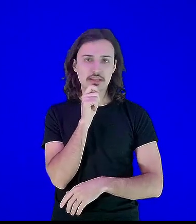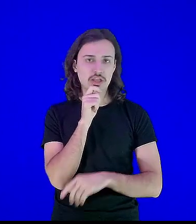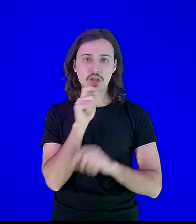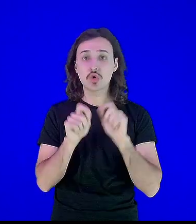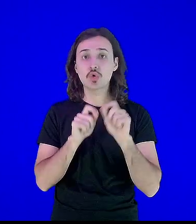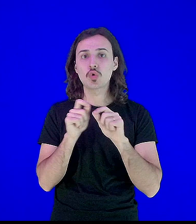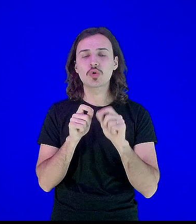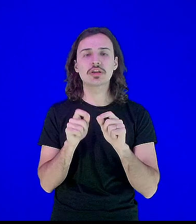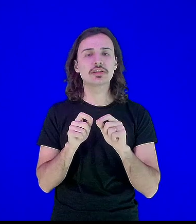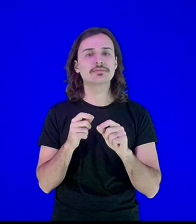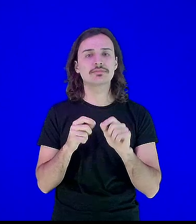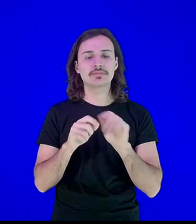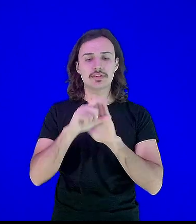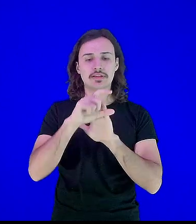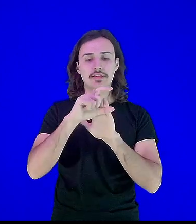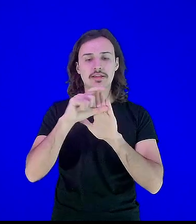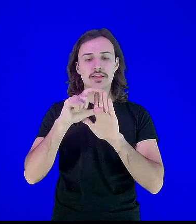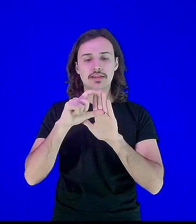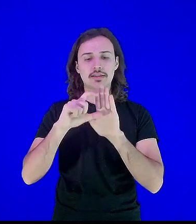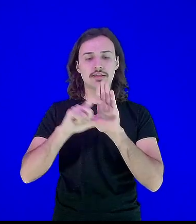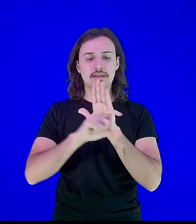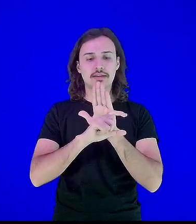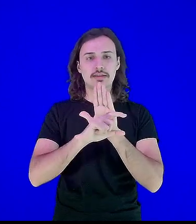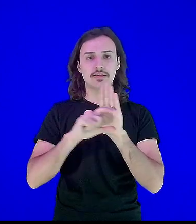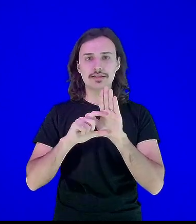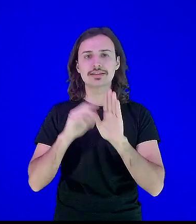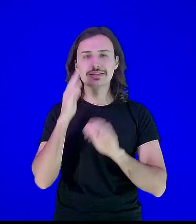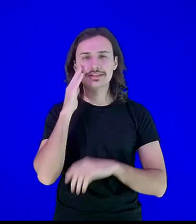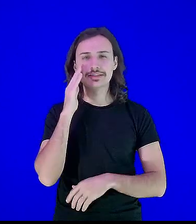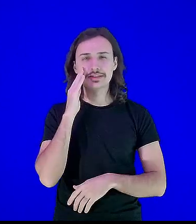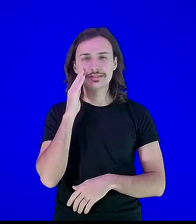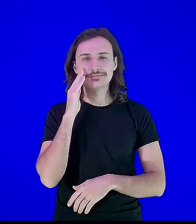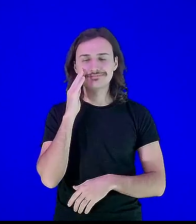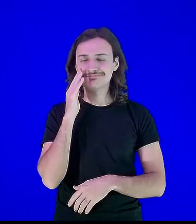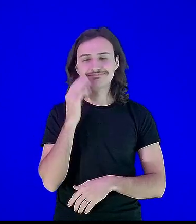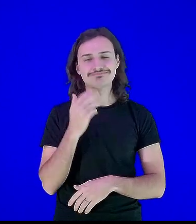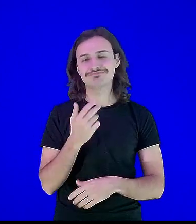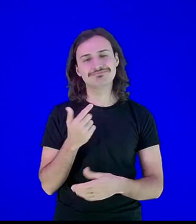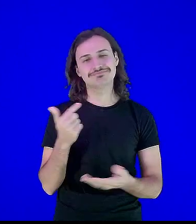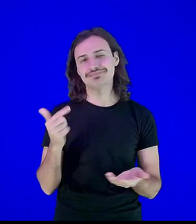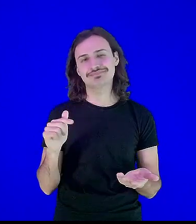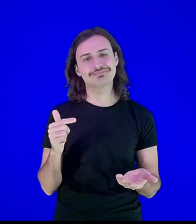"break-flow" is what we do when we are writing some text